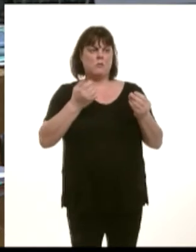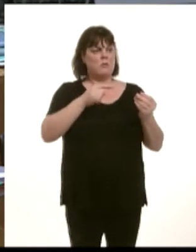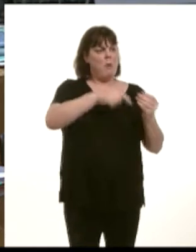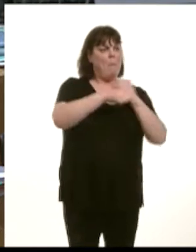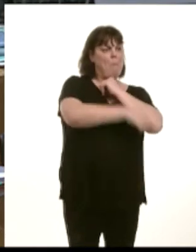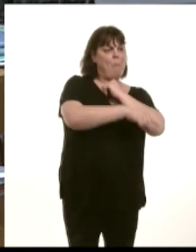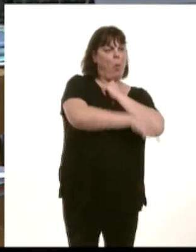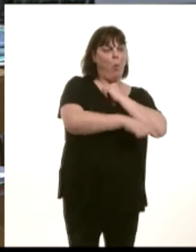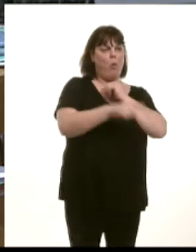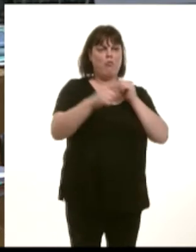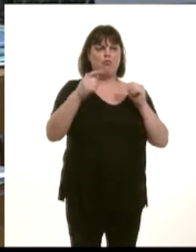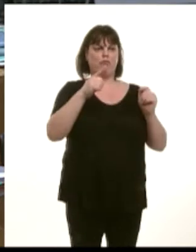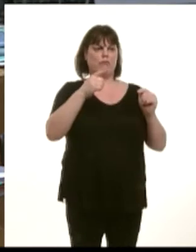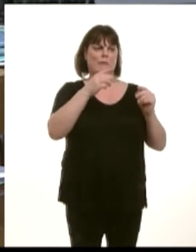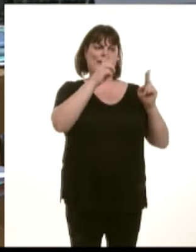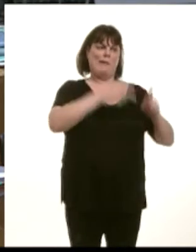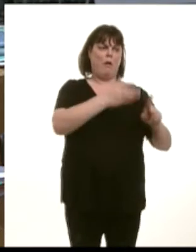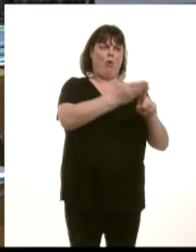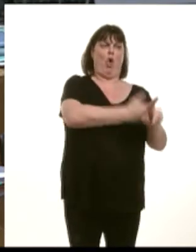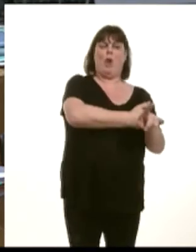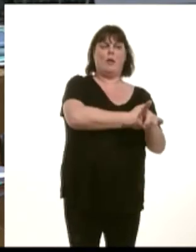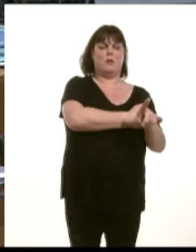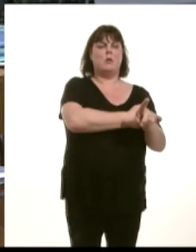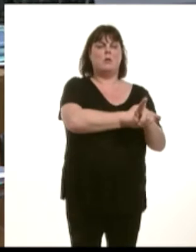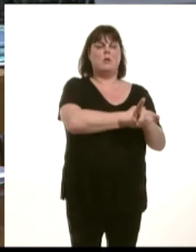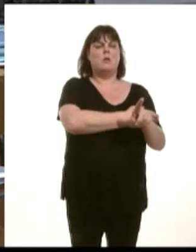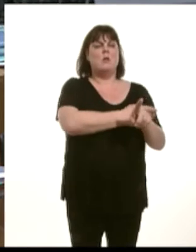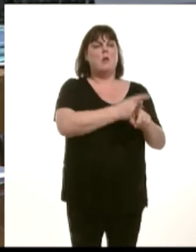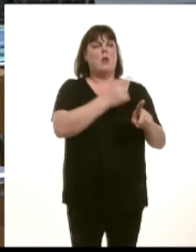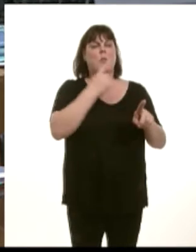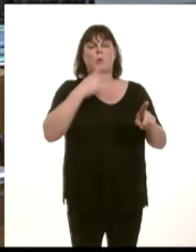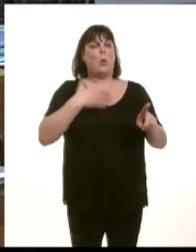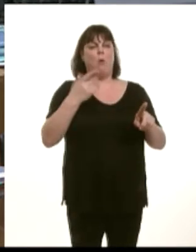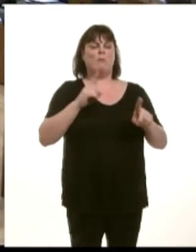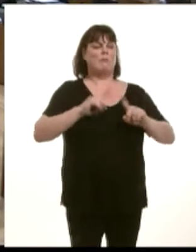kind of gap in the future in terms of heart disease between different parts of Wales.